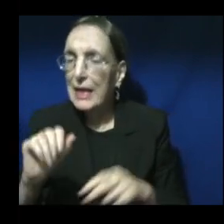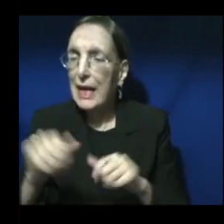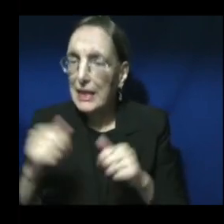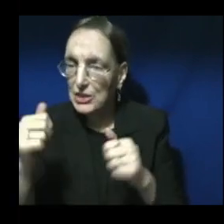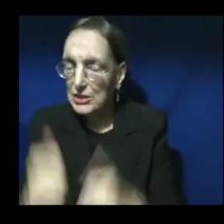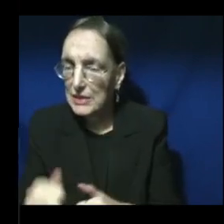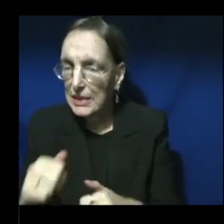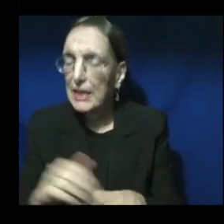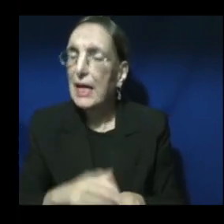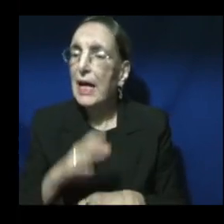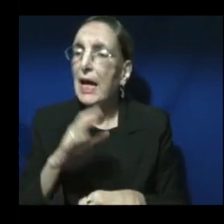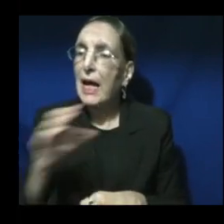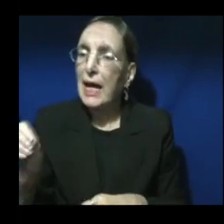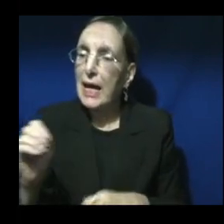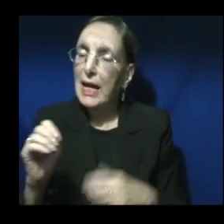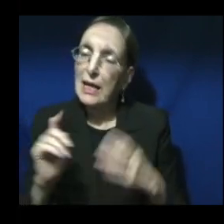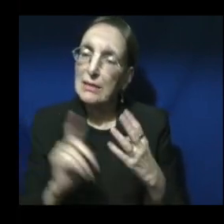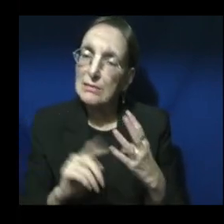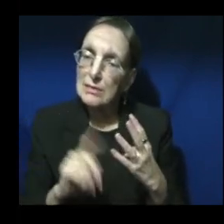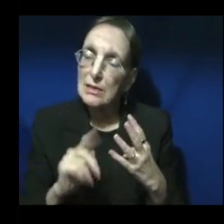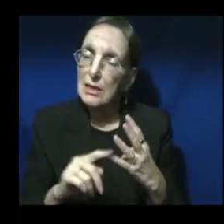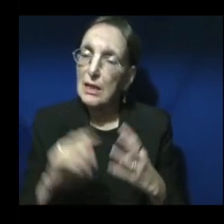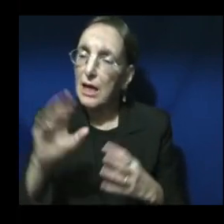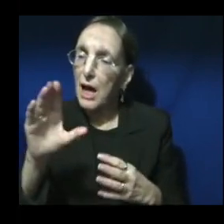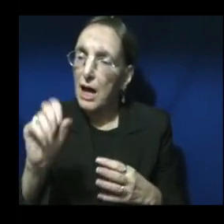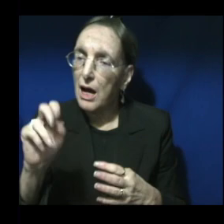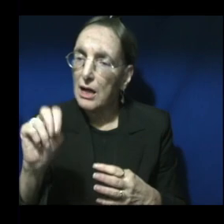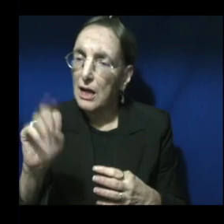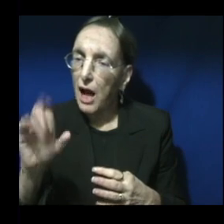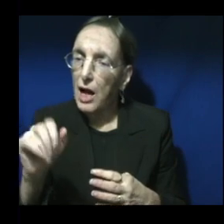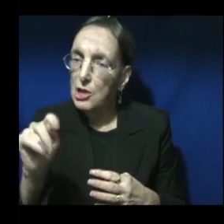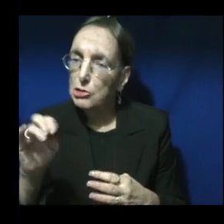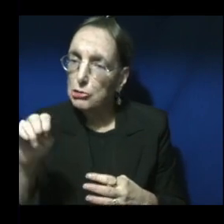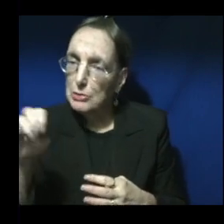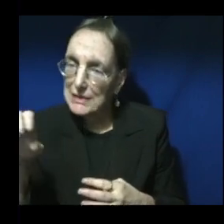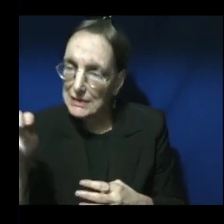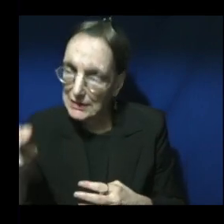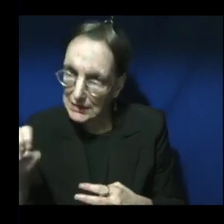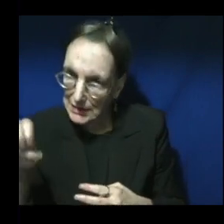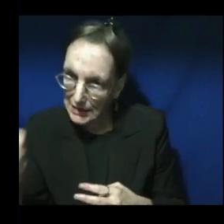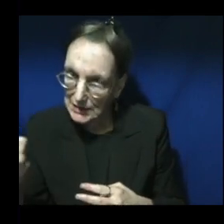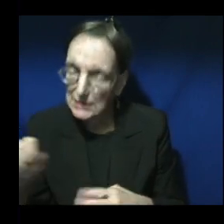the language of concreteness. And you might say, “Well, wait a second. That doesn’t spell speak.”